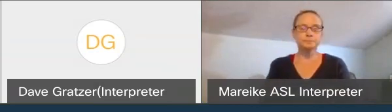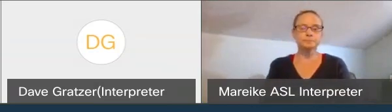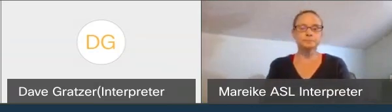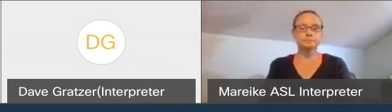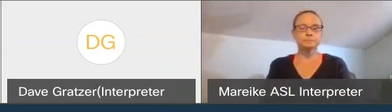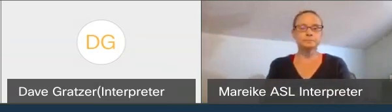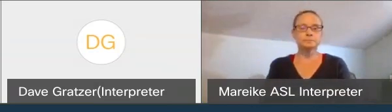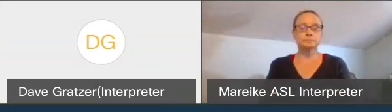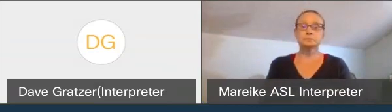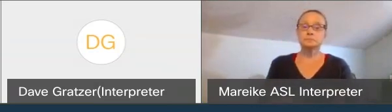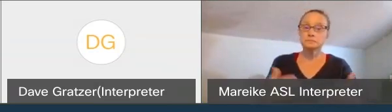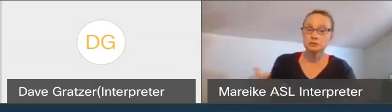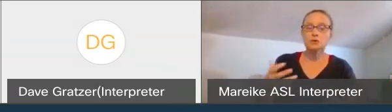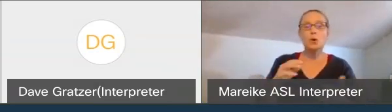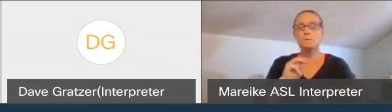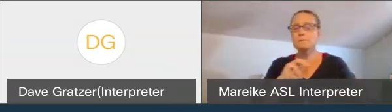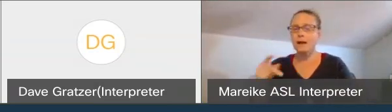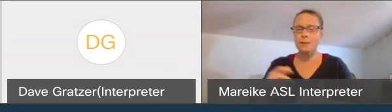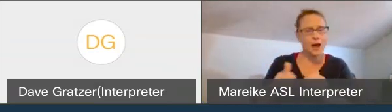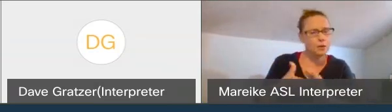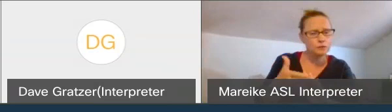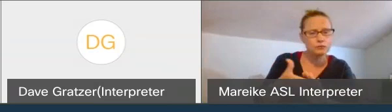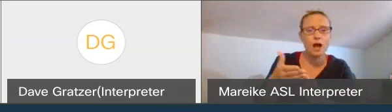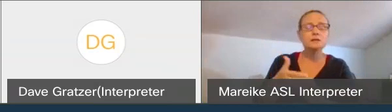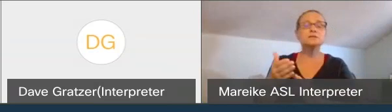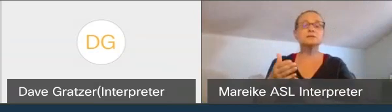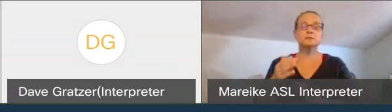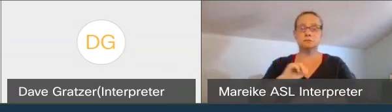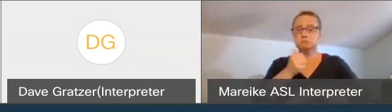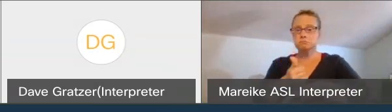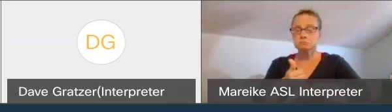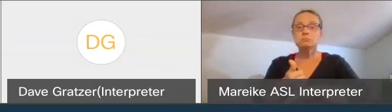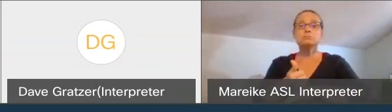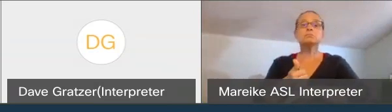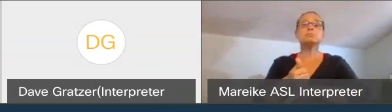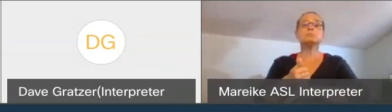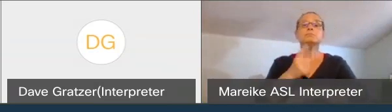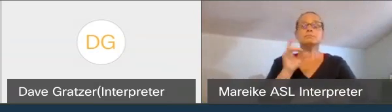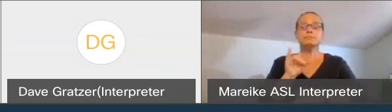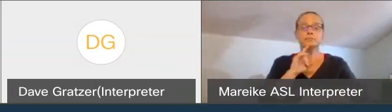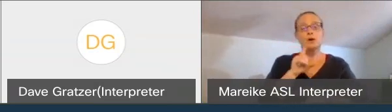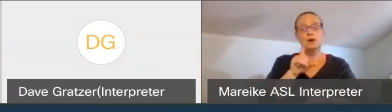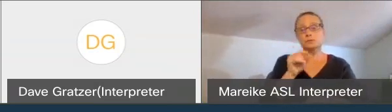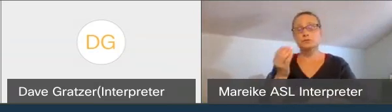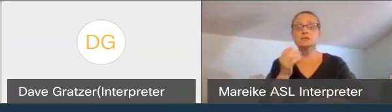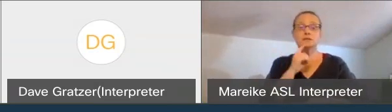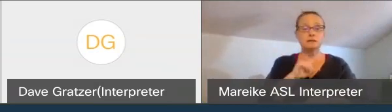Tanis: So, how MAAP works. Before MAAP--well, before the MAAP program in 2014, a high-level enforcement was performed